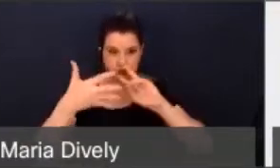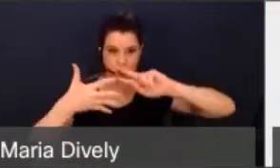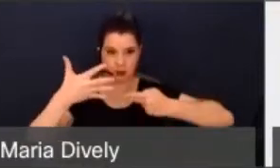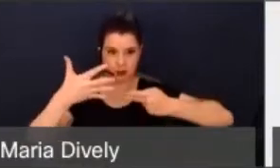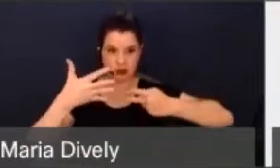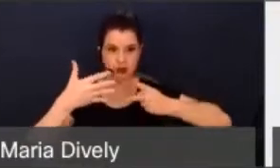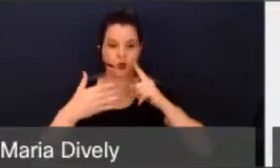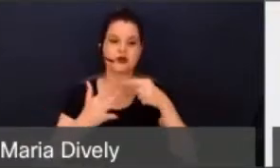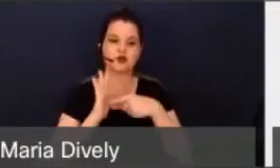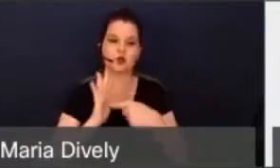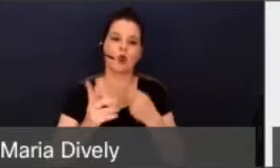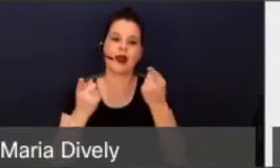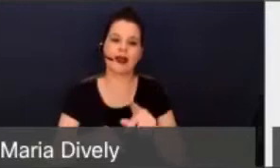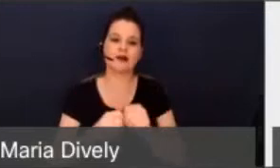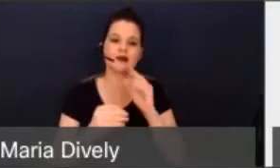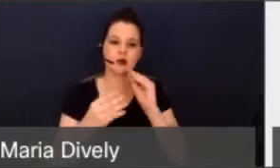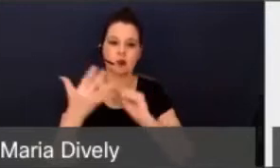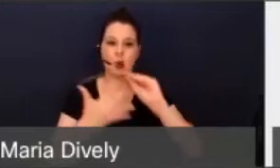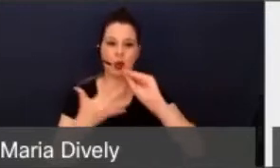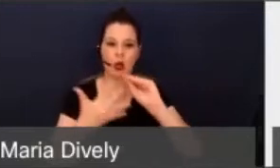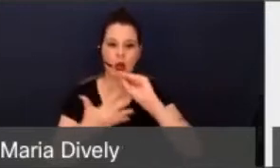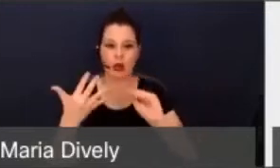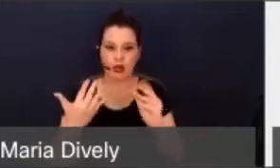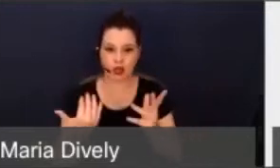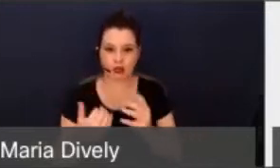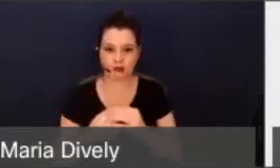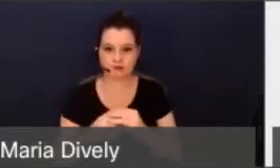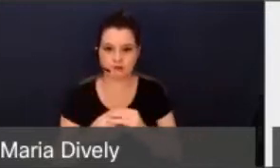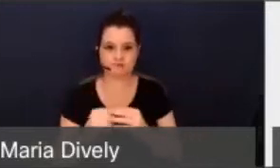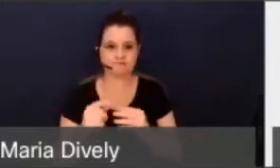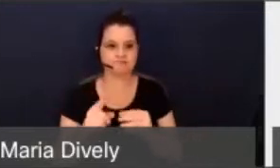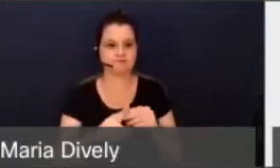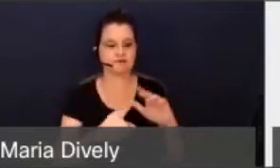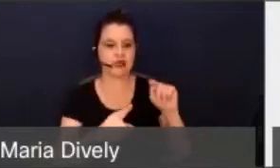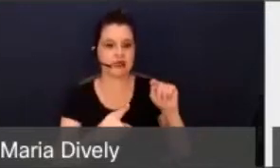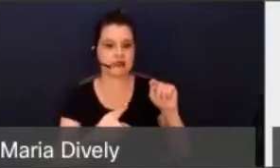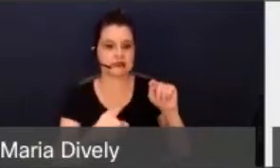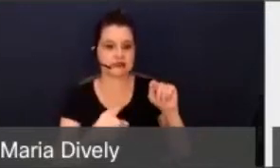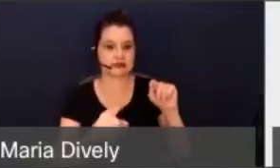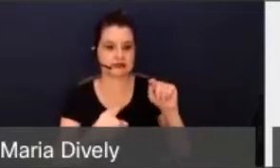what can happen if you move things around? Okay. Um, good afternoon, everybody.